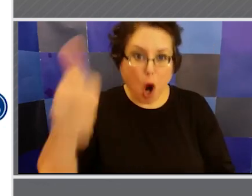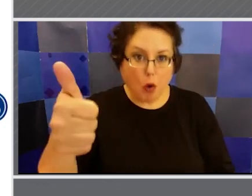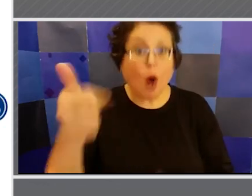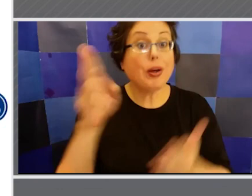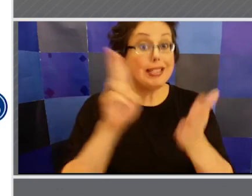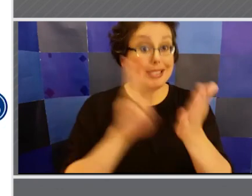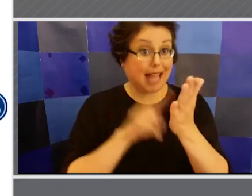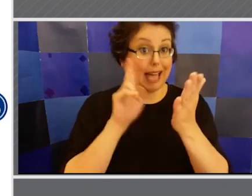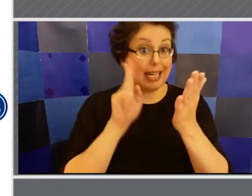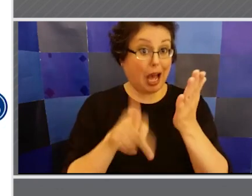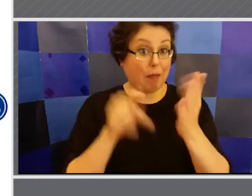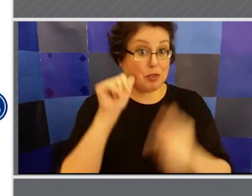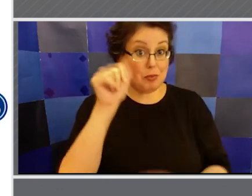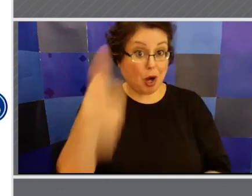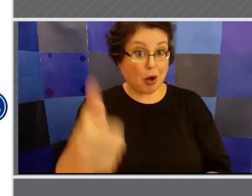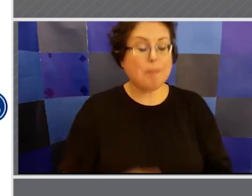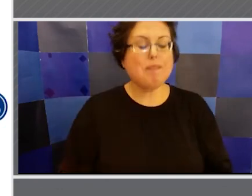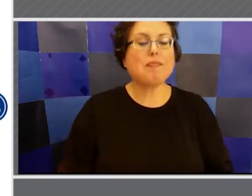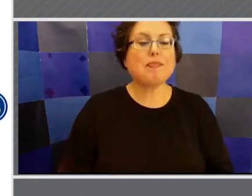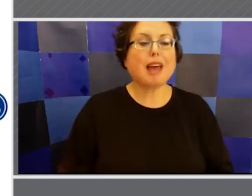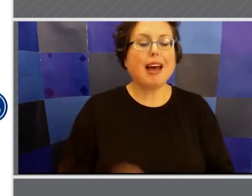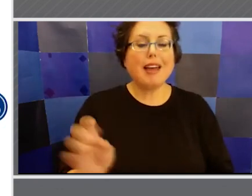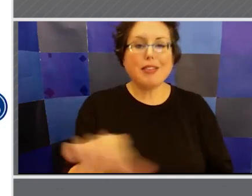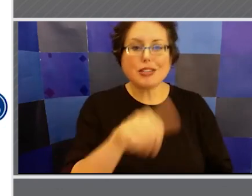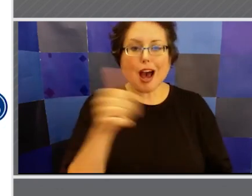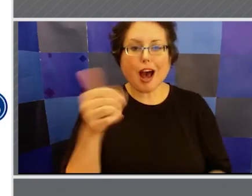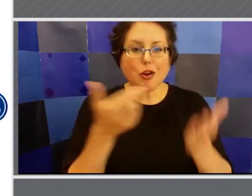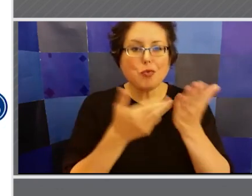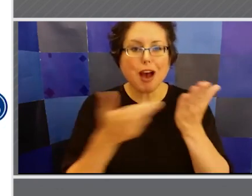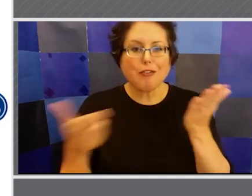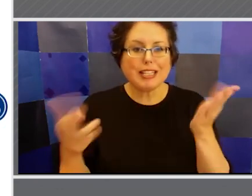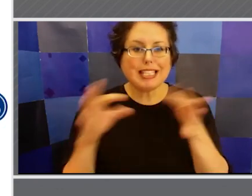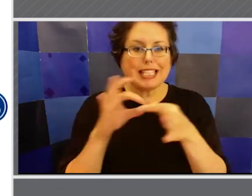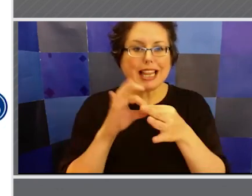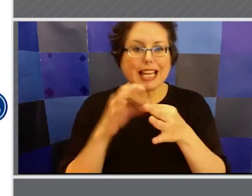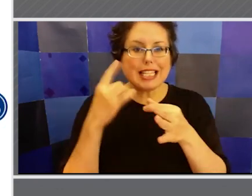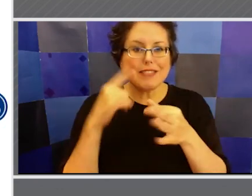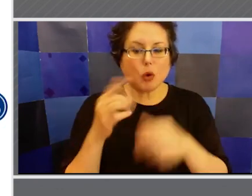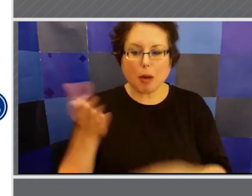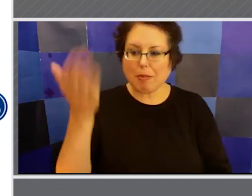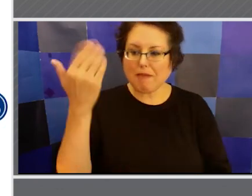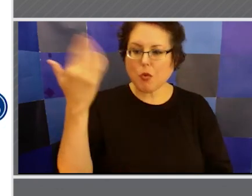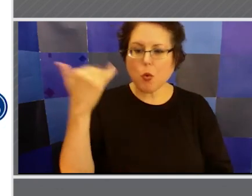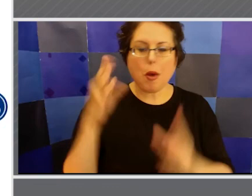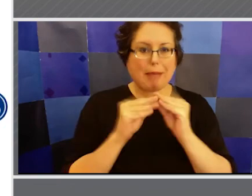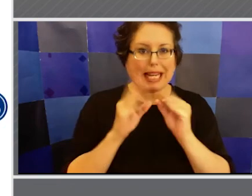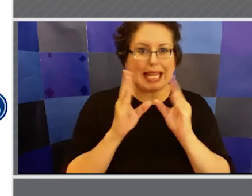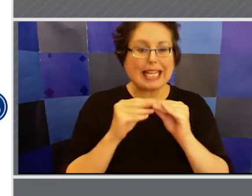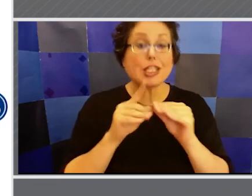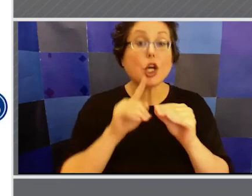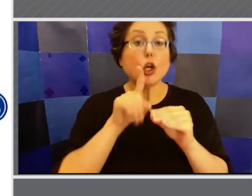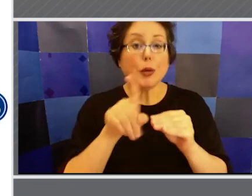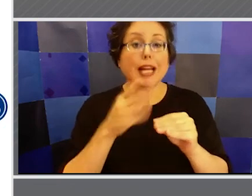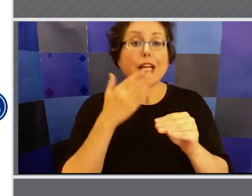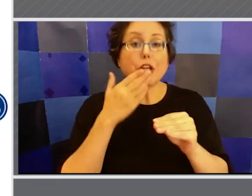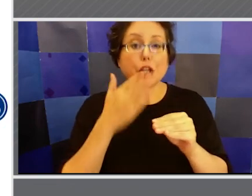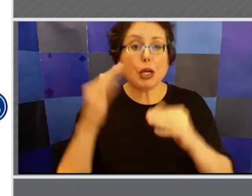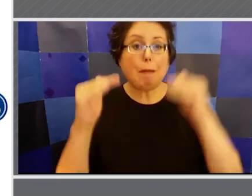There's also some other references and links to previous years meetings, there's a really great balancing act budget simulator, you can use there.